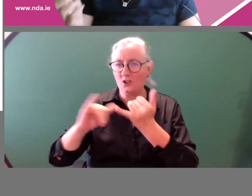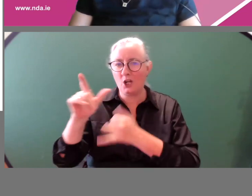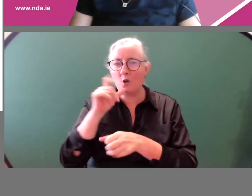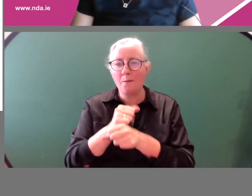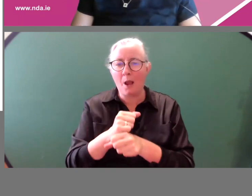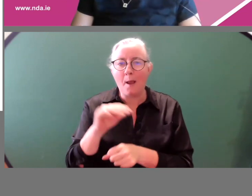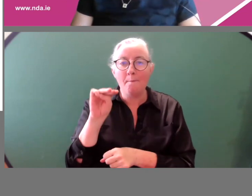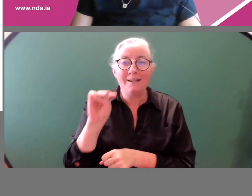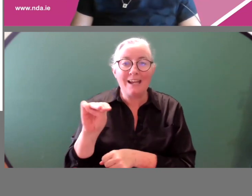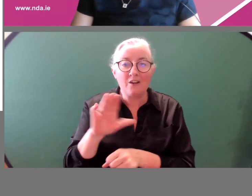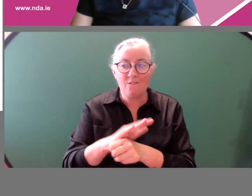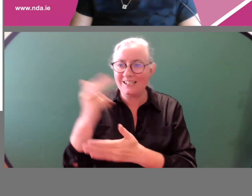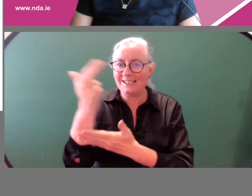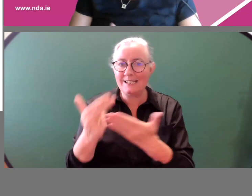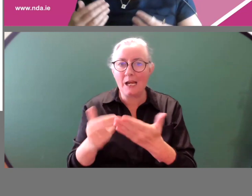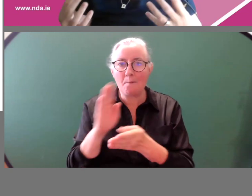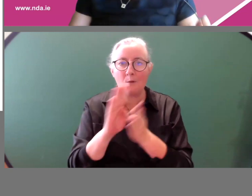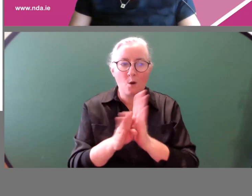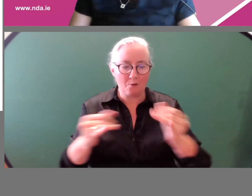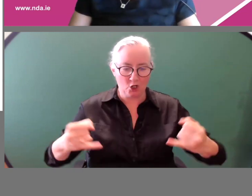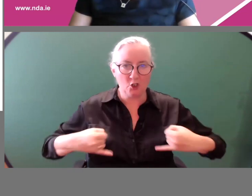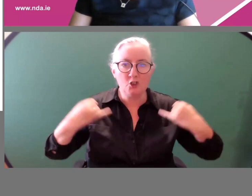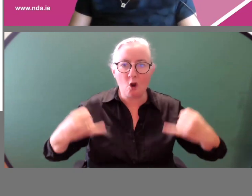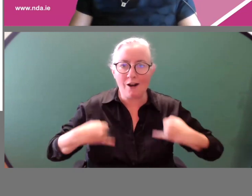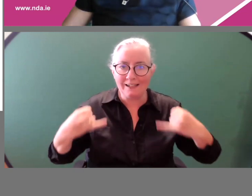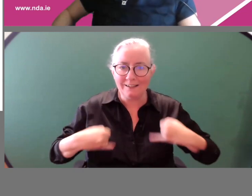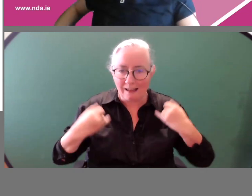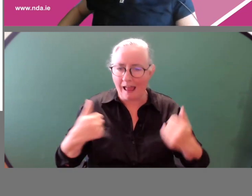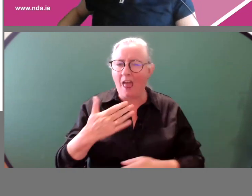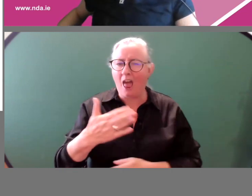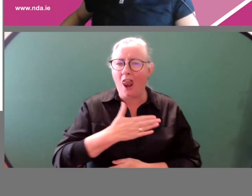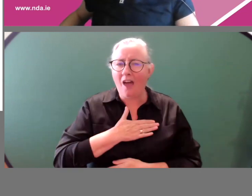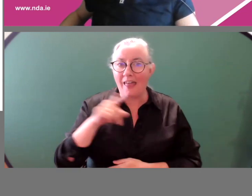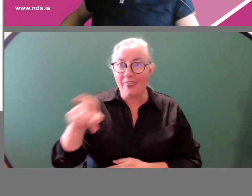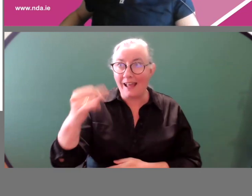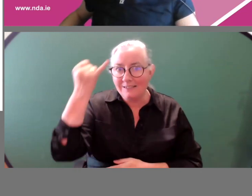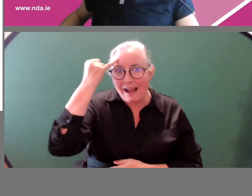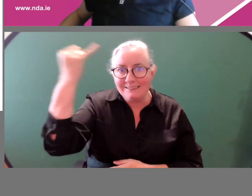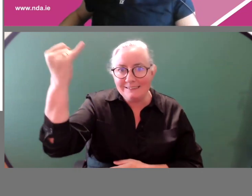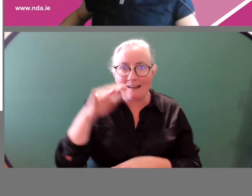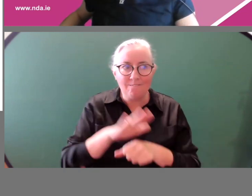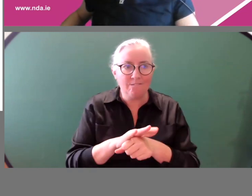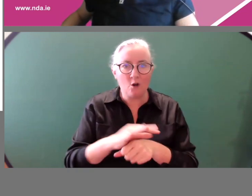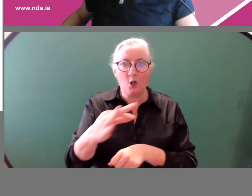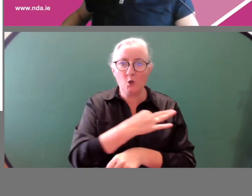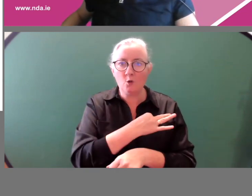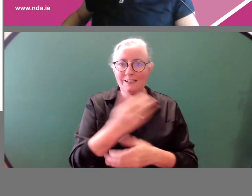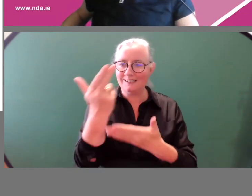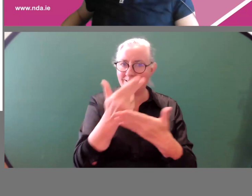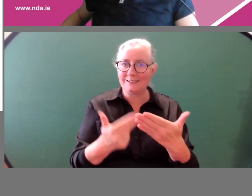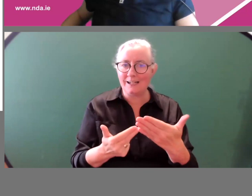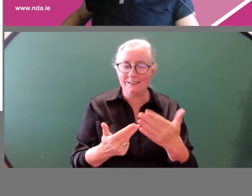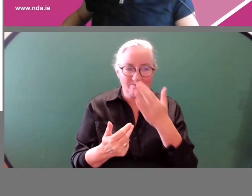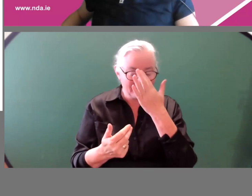design to bring moments of joy and I loved that aspiration for good design. But unfortunately we